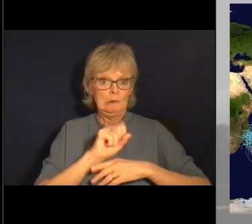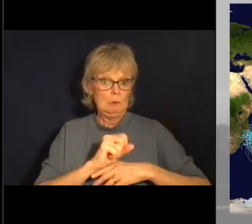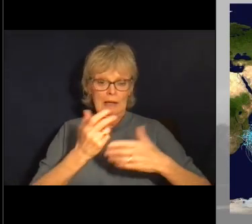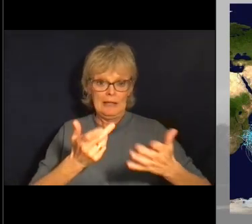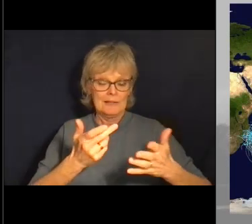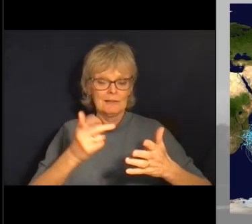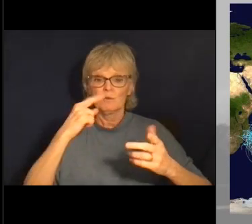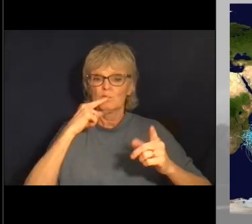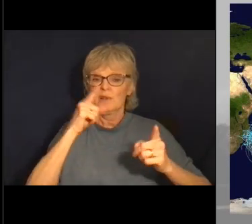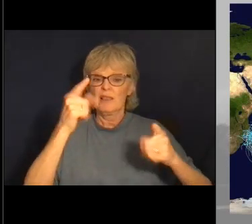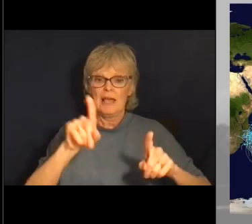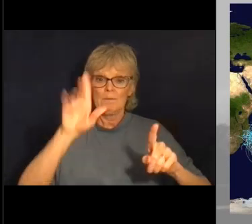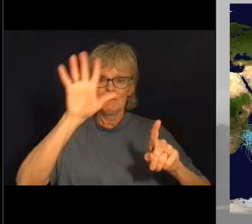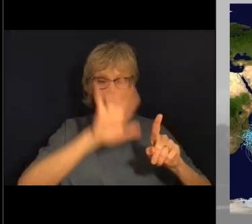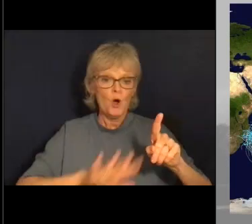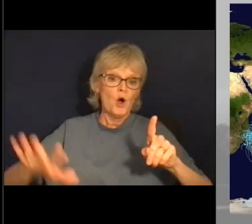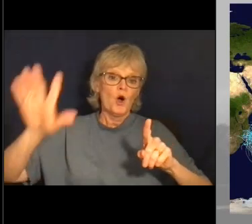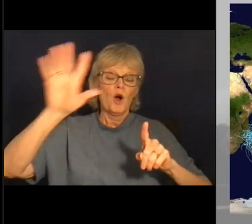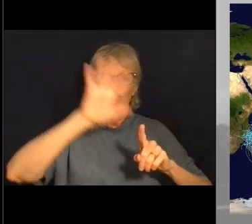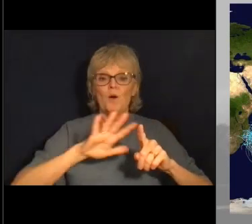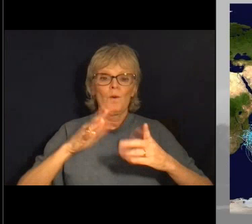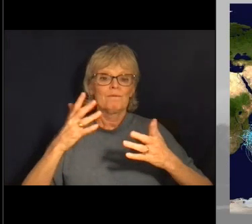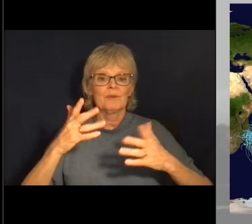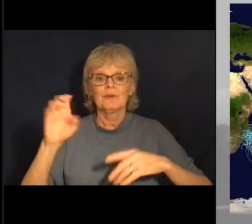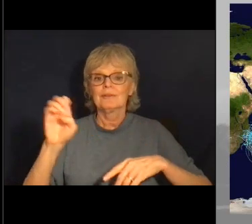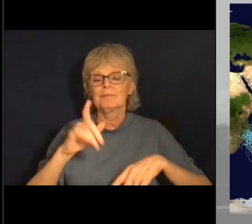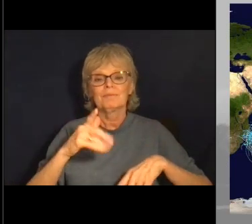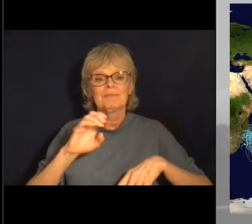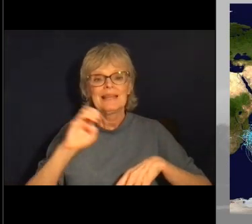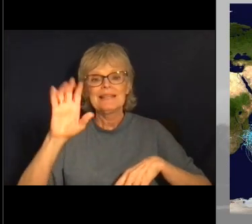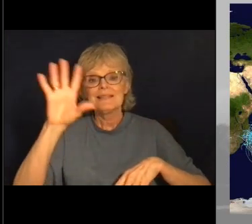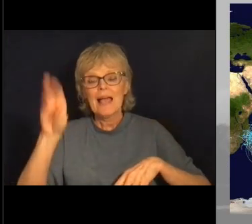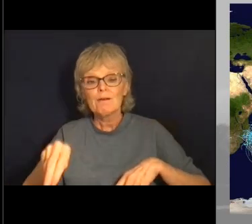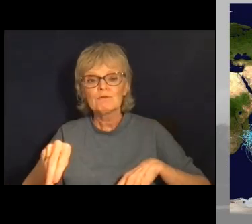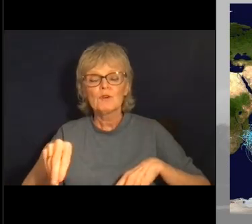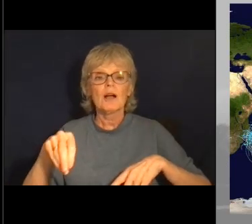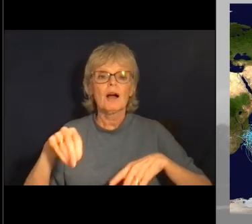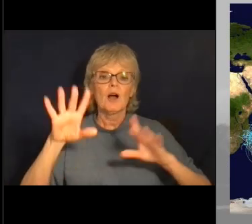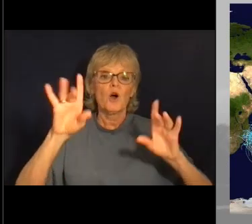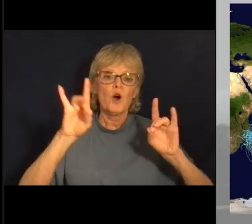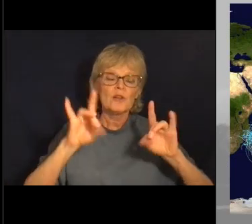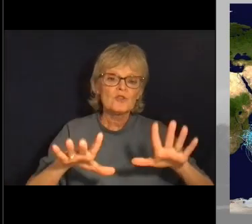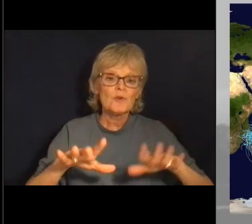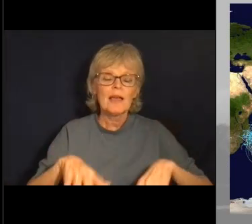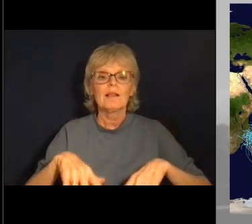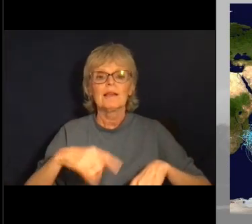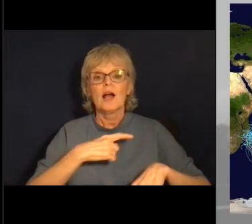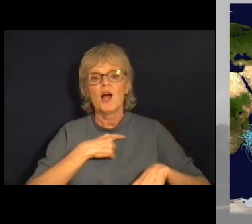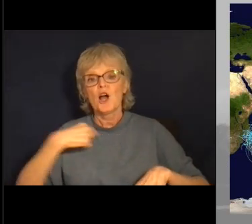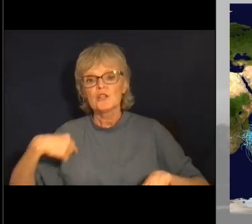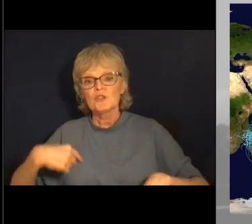all over the planet. I mean, East Africa, Australia, China, Japan, all of these places have hurricanes.